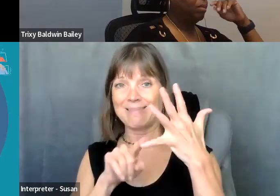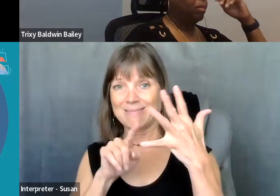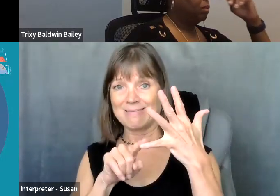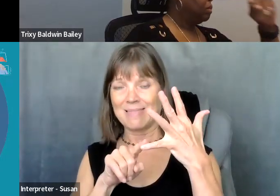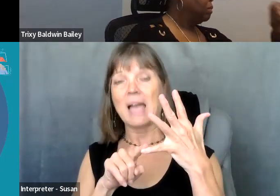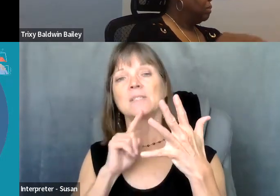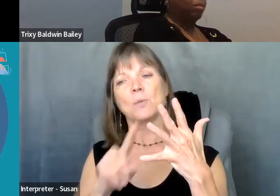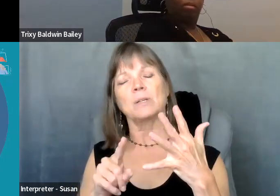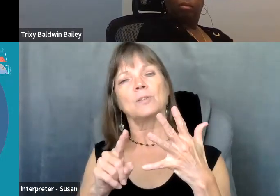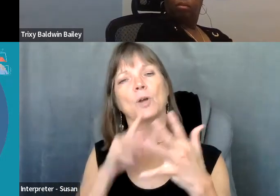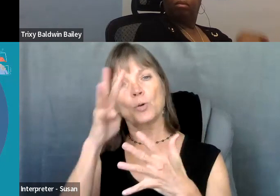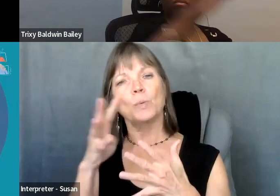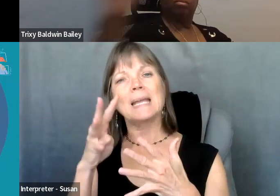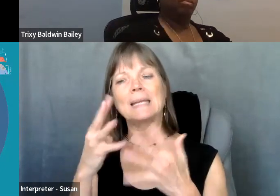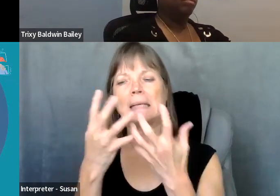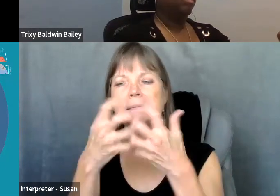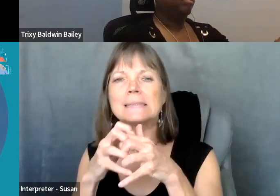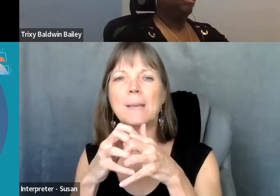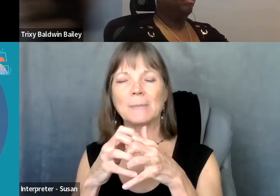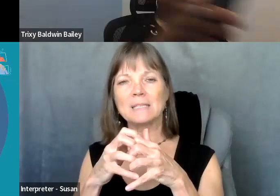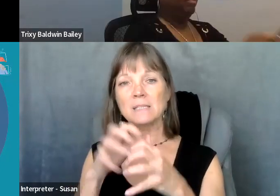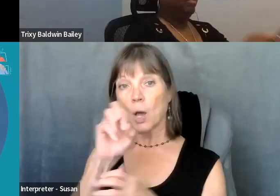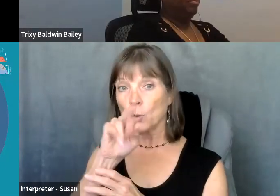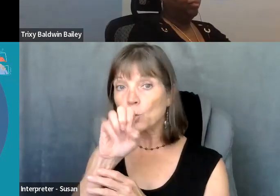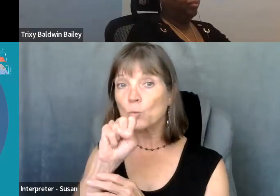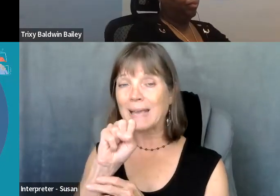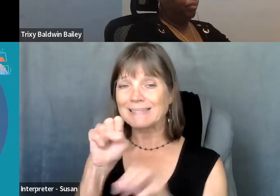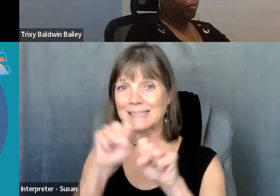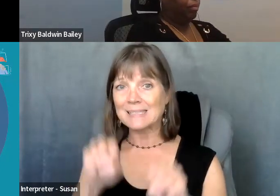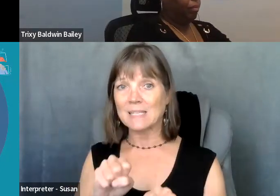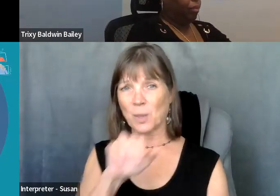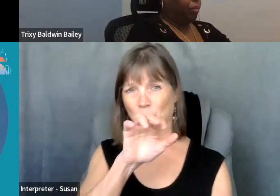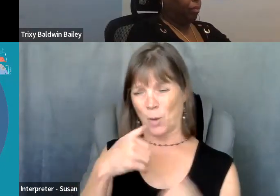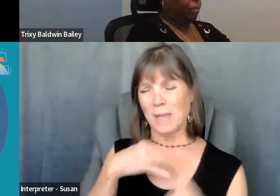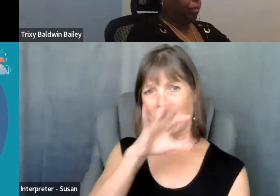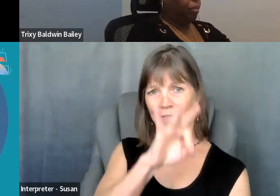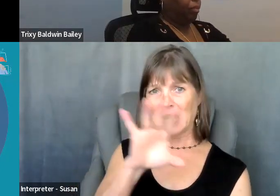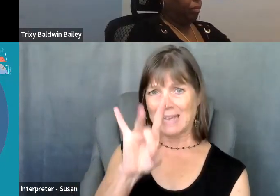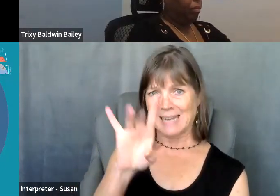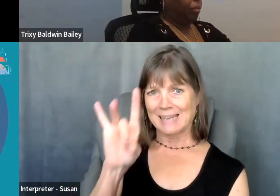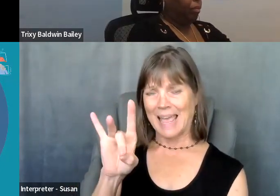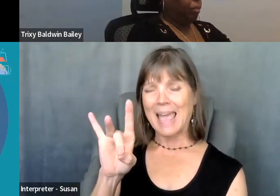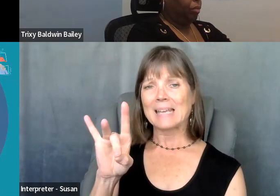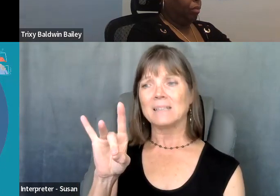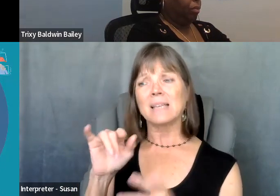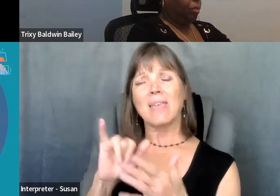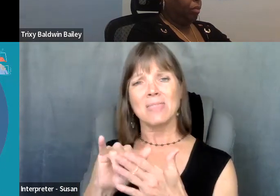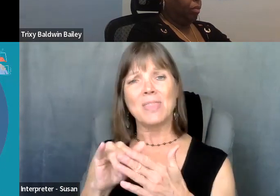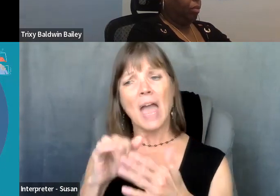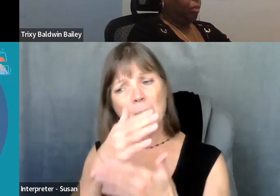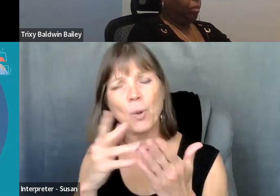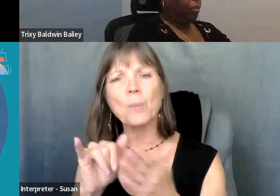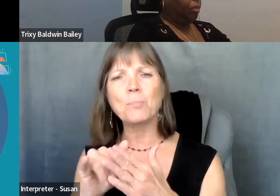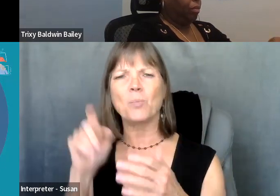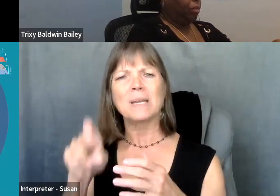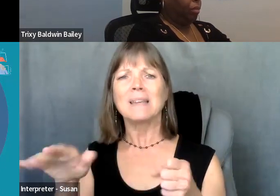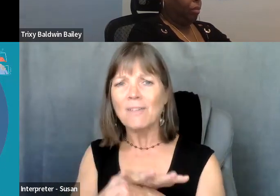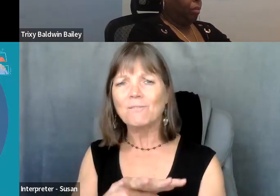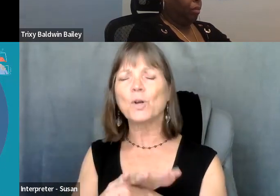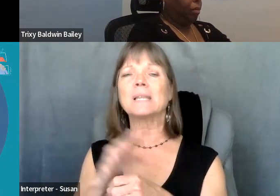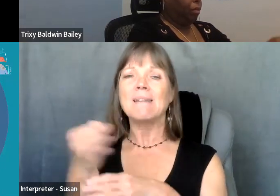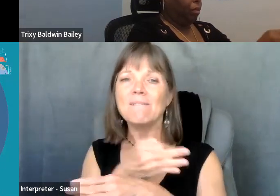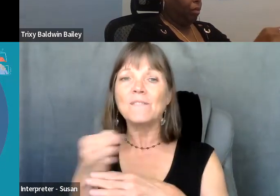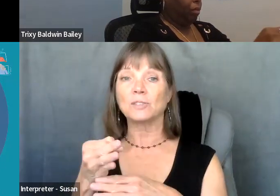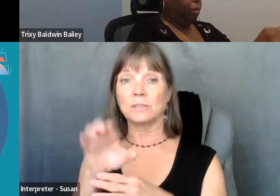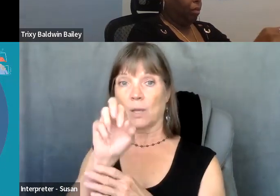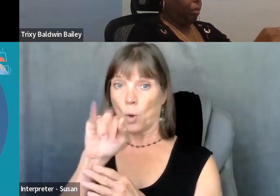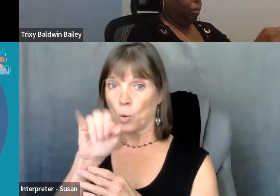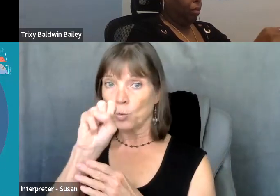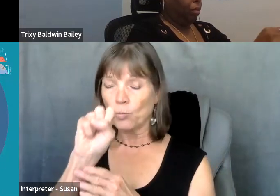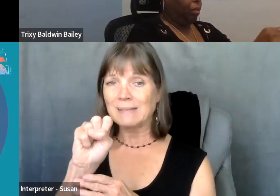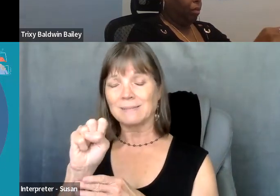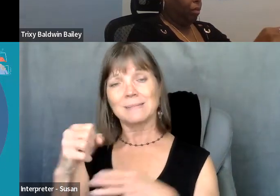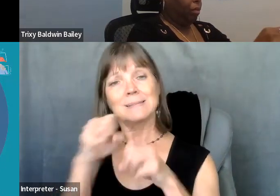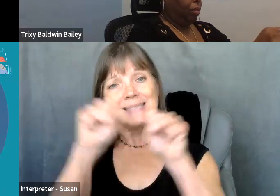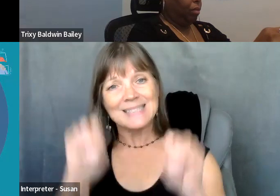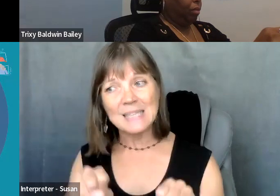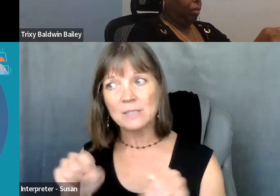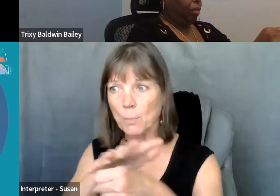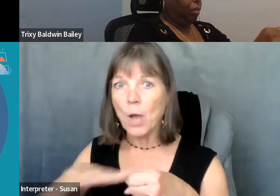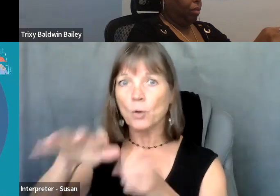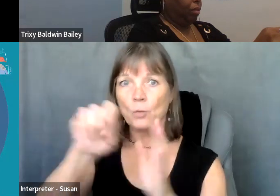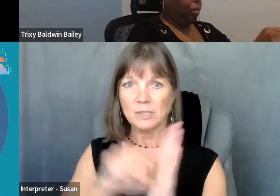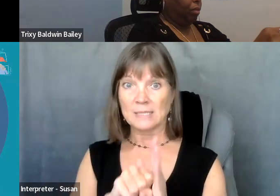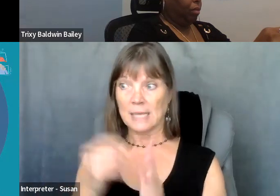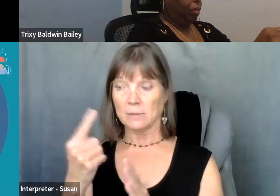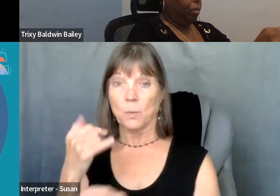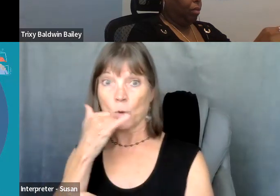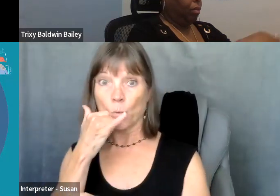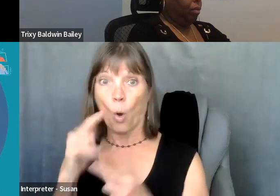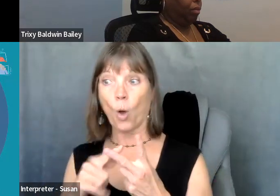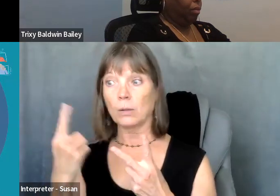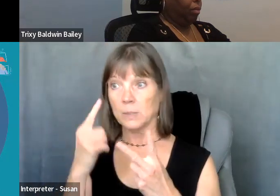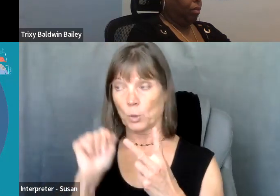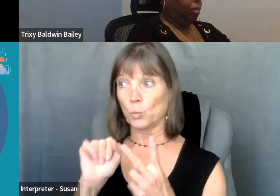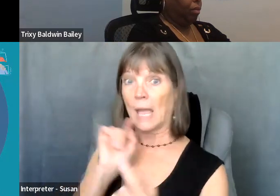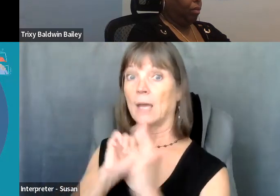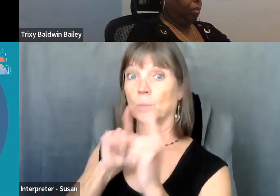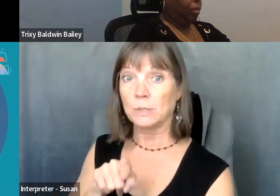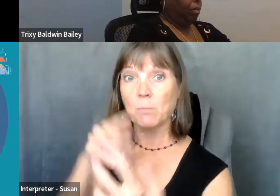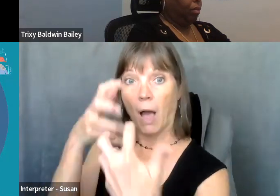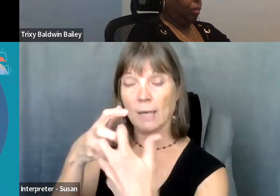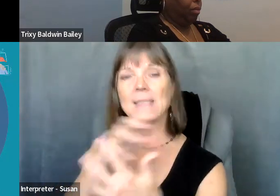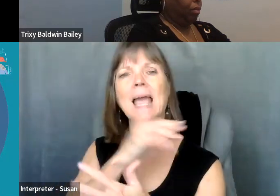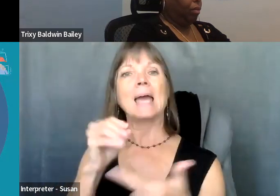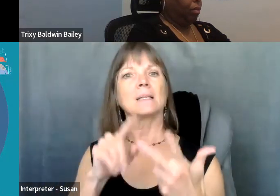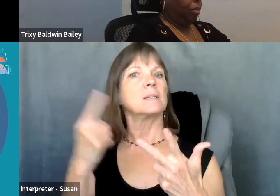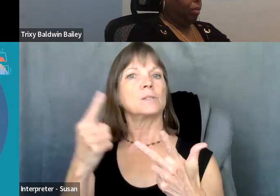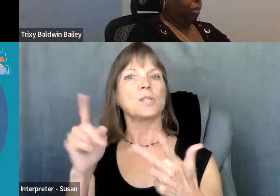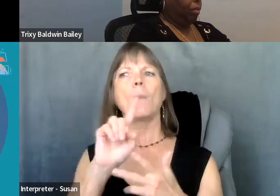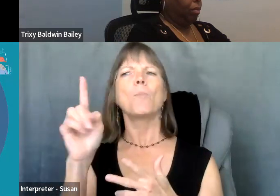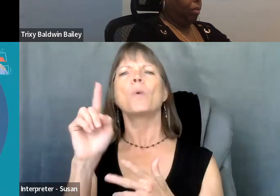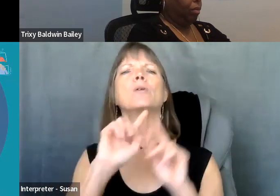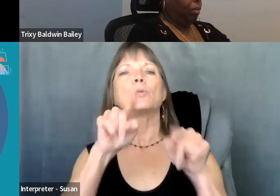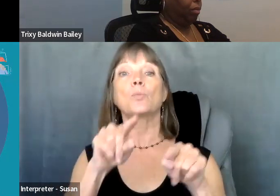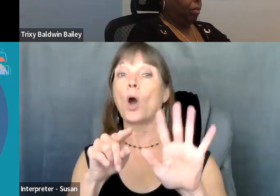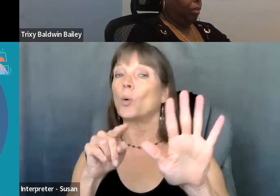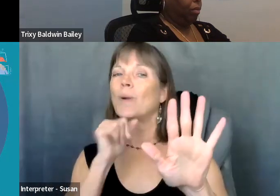Kelly Crosbie (she/her): We've invested a lot in things like nine, eight, eight each scan. We need a lot more investment. So we have a fully functioning crisis system in every part of the State, someone to call someone to respond and somewhere to go. And it's not law enforcement That is not a traditional emergency.